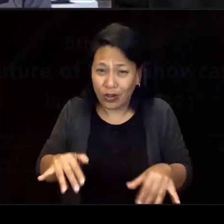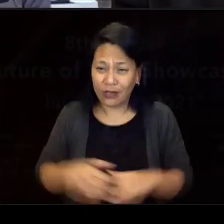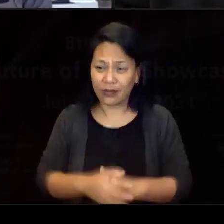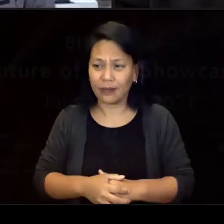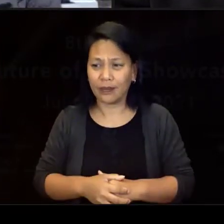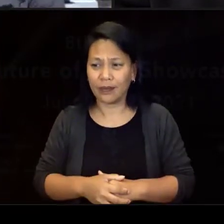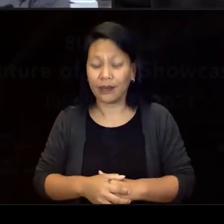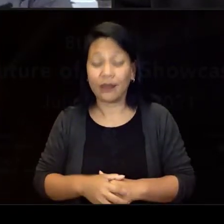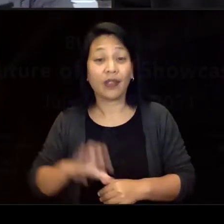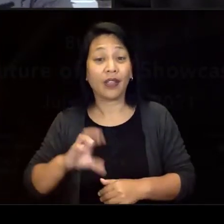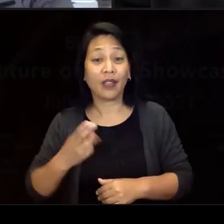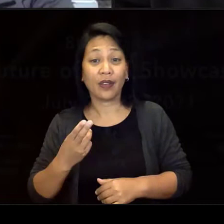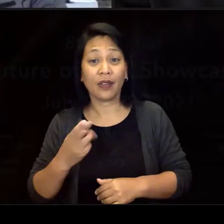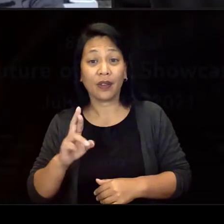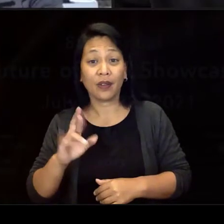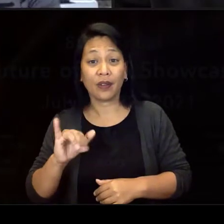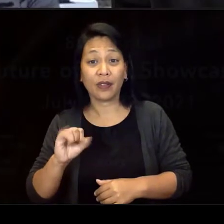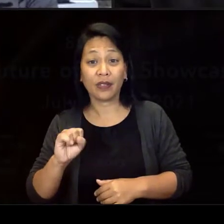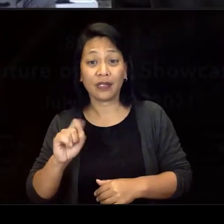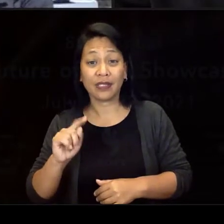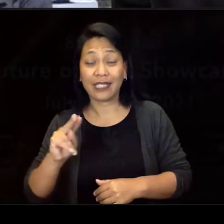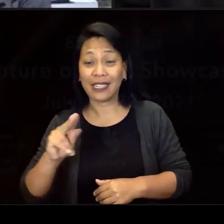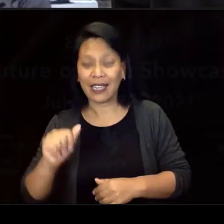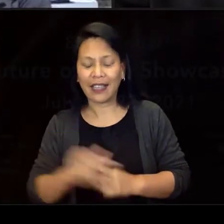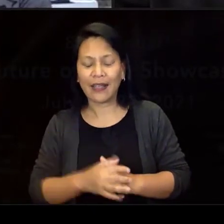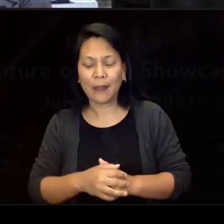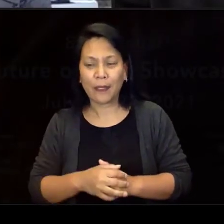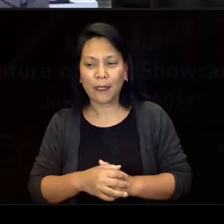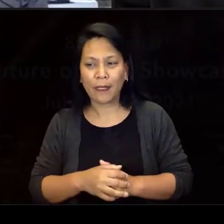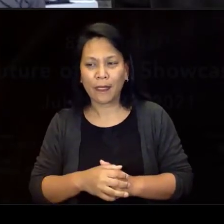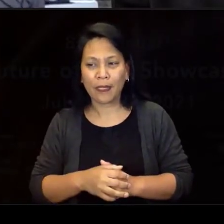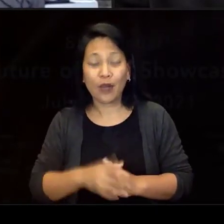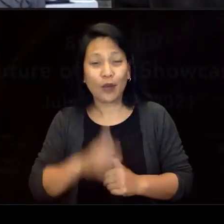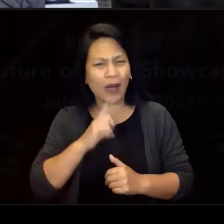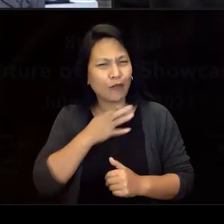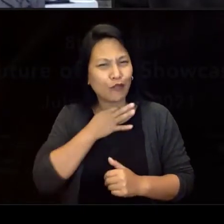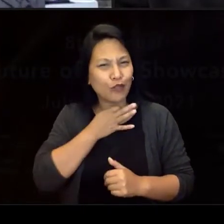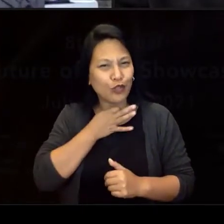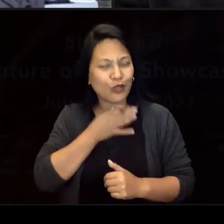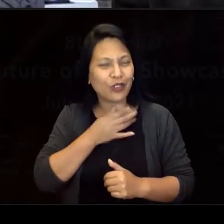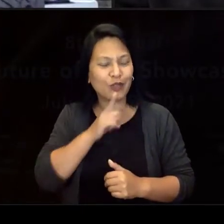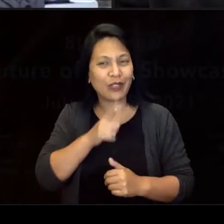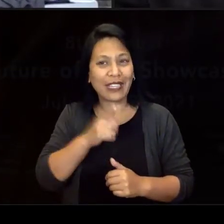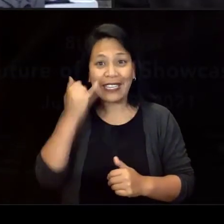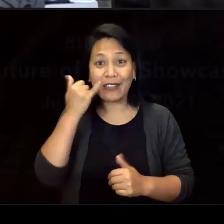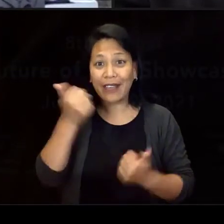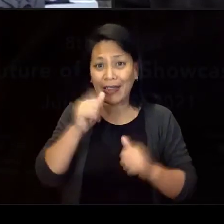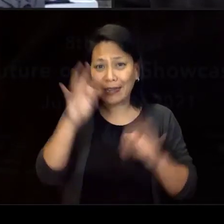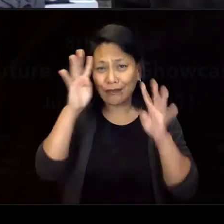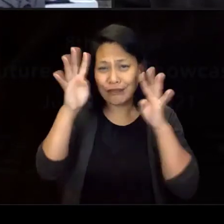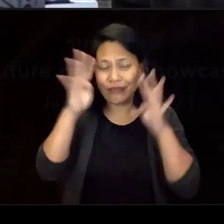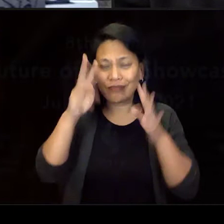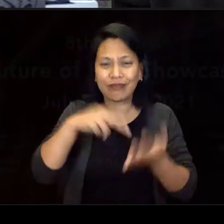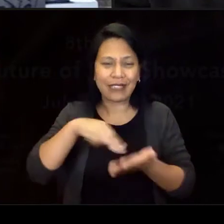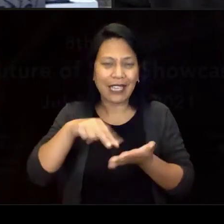I was gonna, I'm so curious because like, when we come in with choreography, whatever style, whatever period we do our research, right?